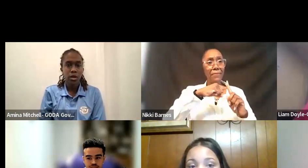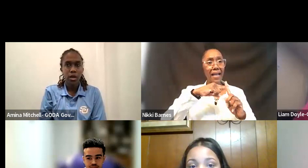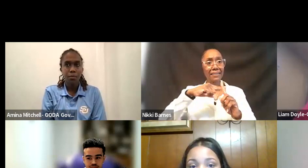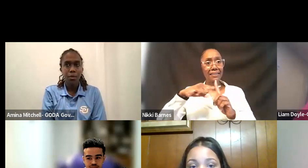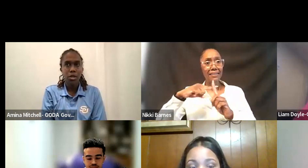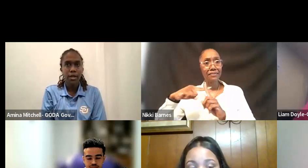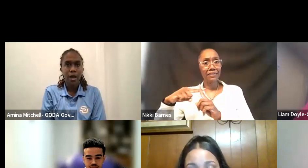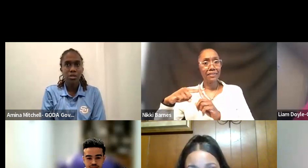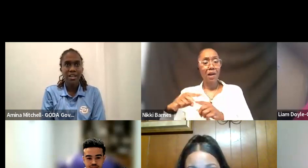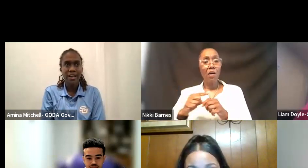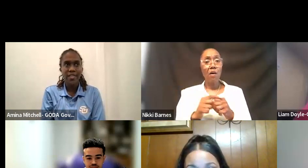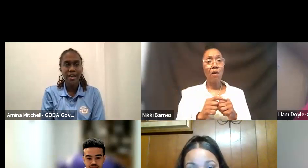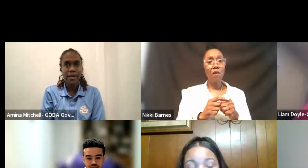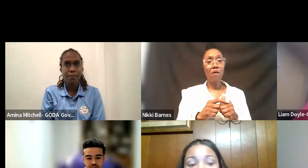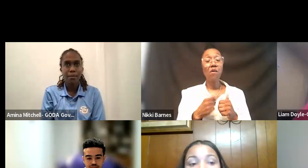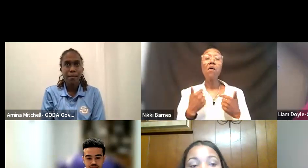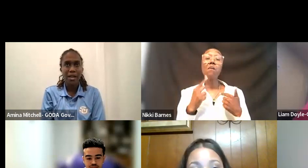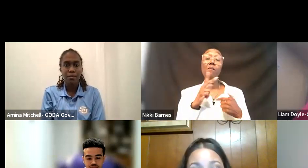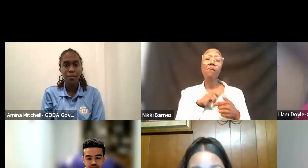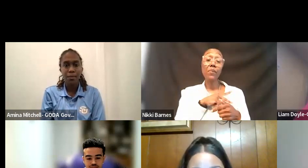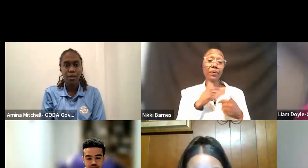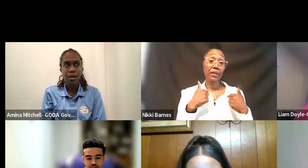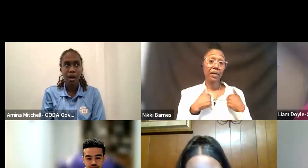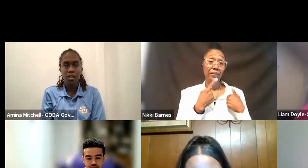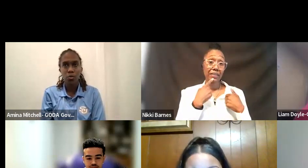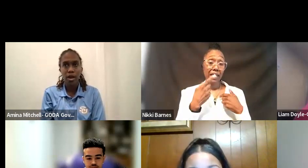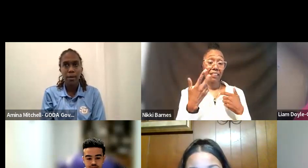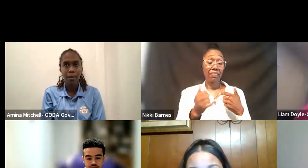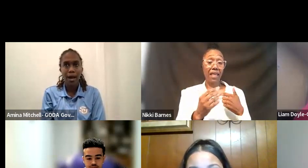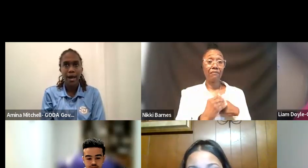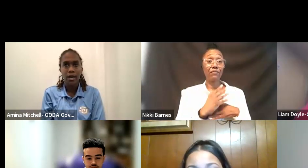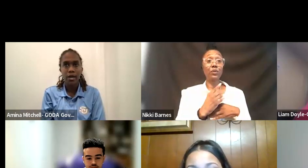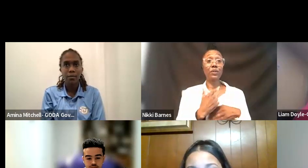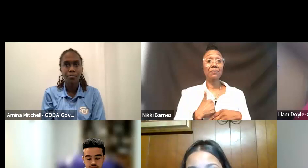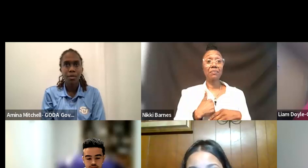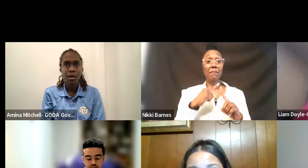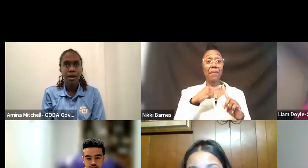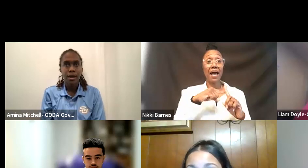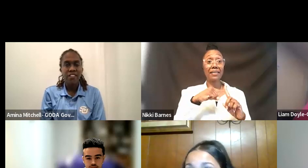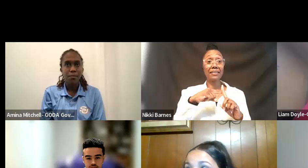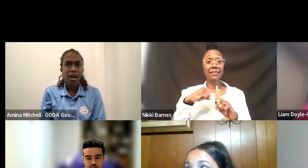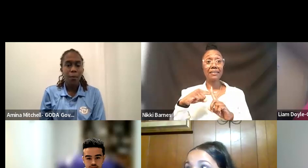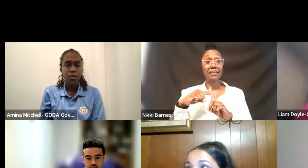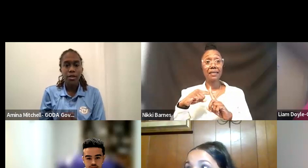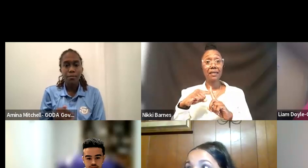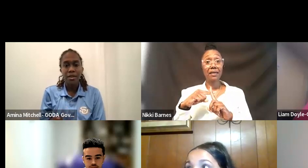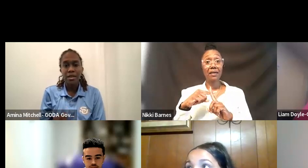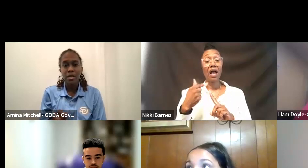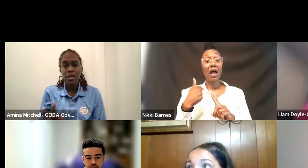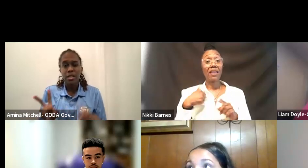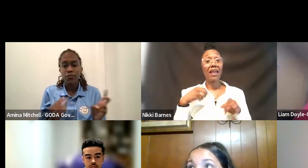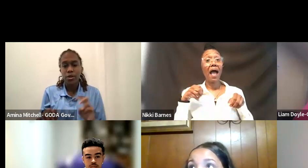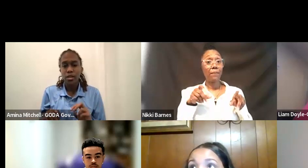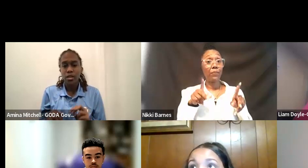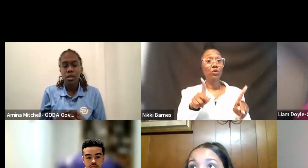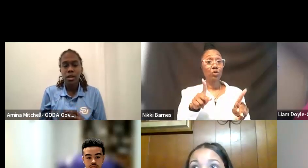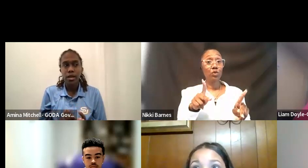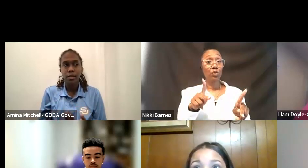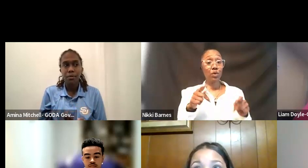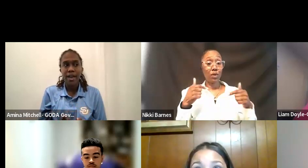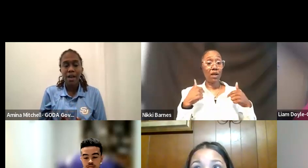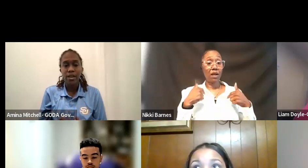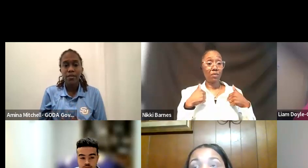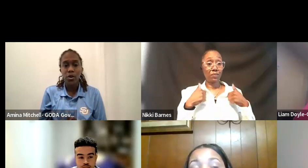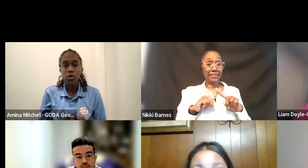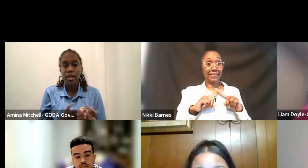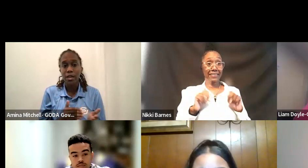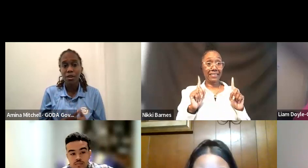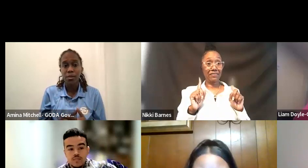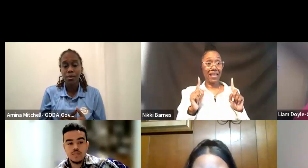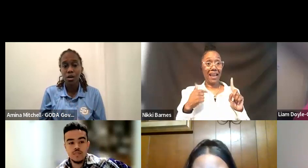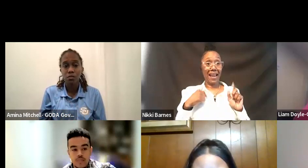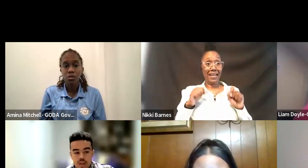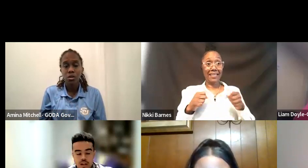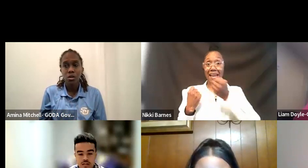Personally, I would say that it impacted me in a positive way by, given me the opportunity to be different and be the advocate for those who cannot speak for themselves.